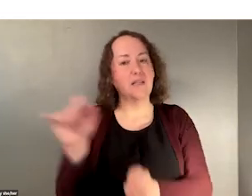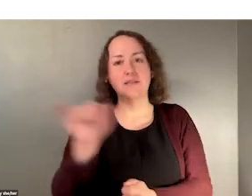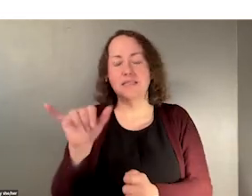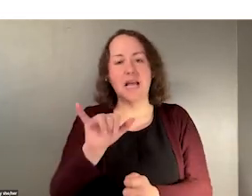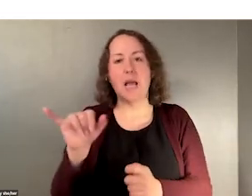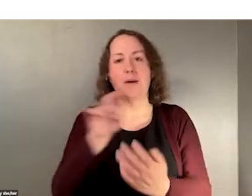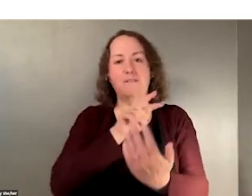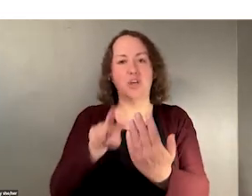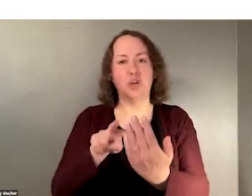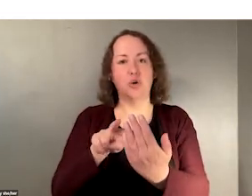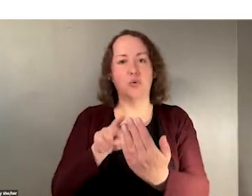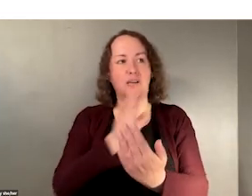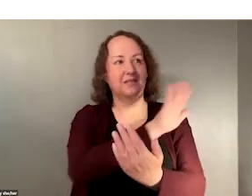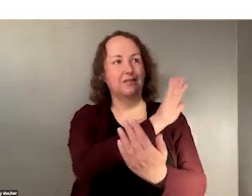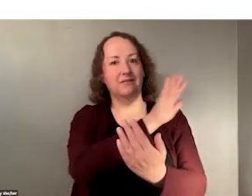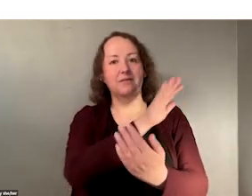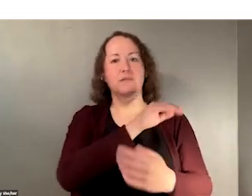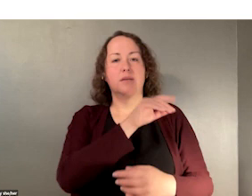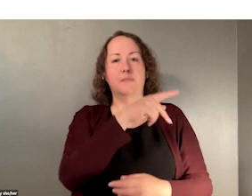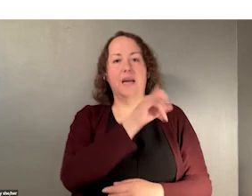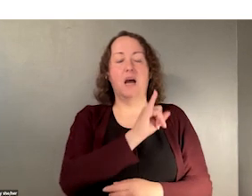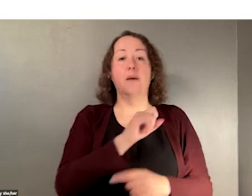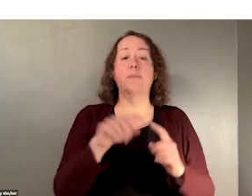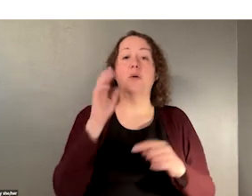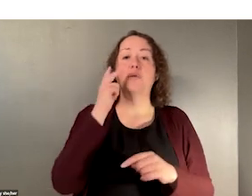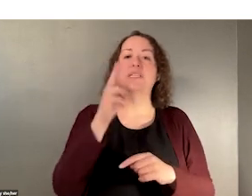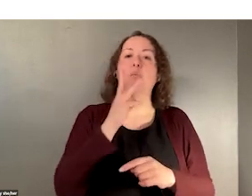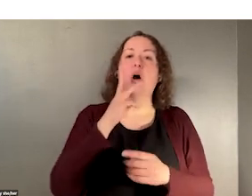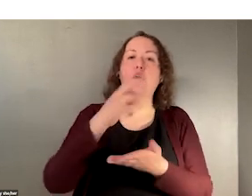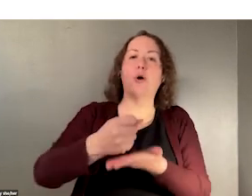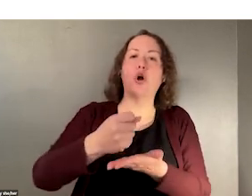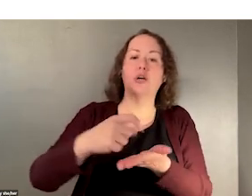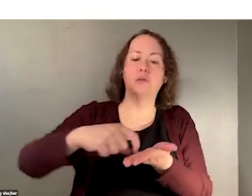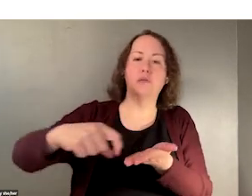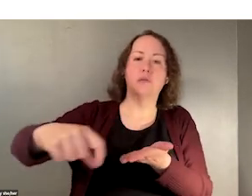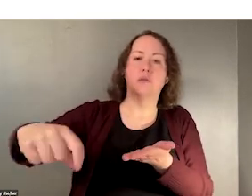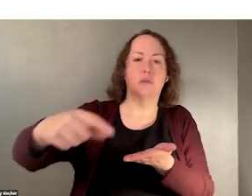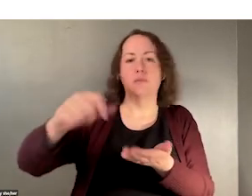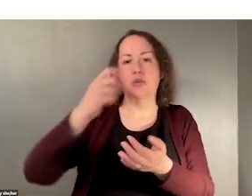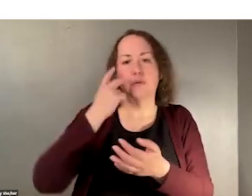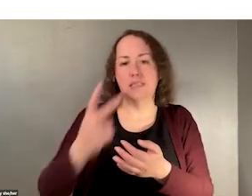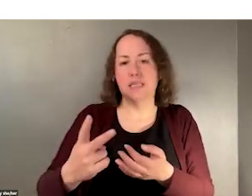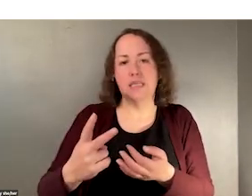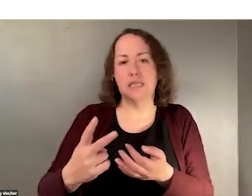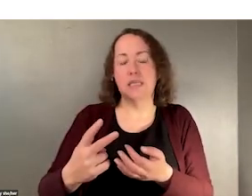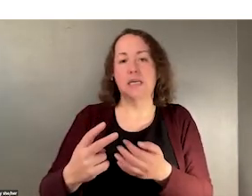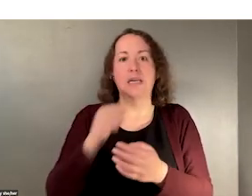except it's going to have "DRAFT" -- a watermark -- on it. So it will be obvious to you that it's not the certified version.